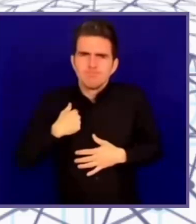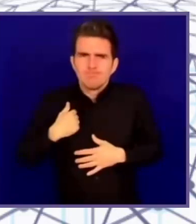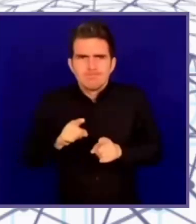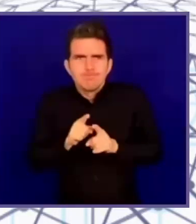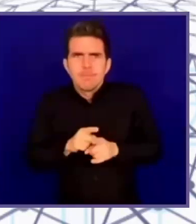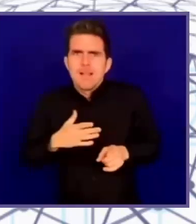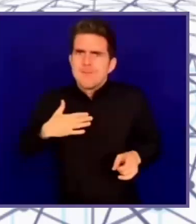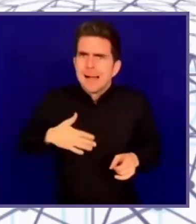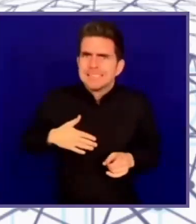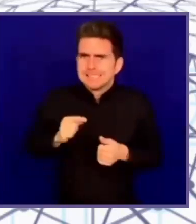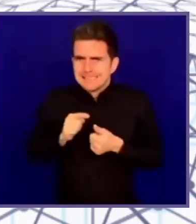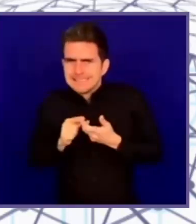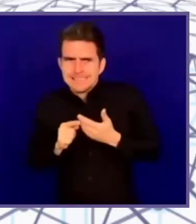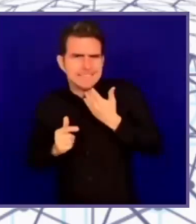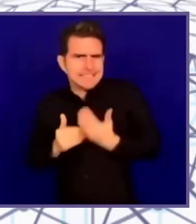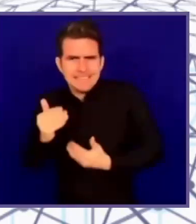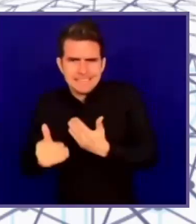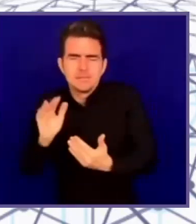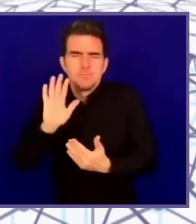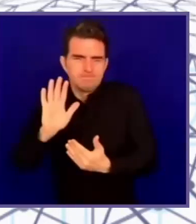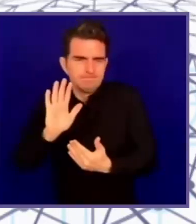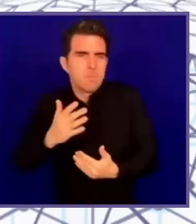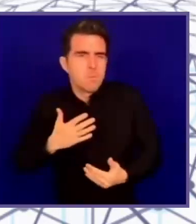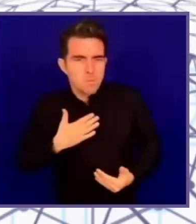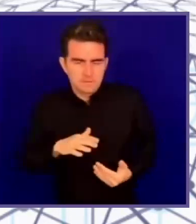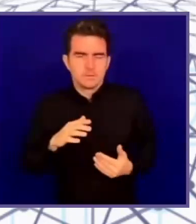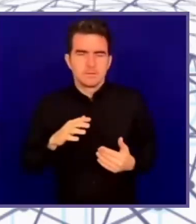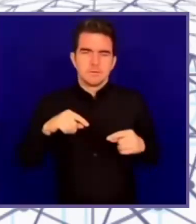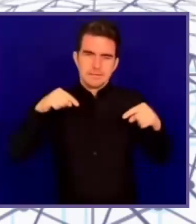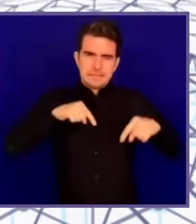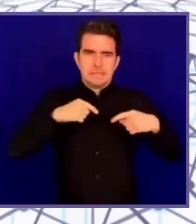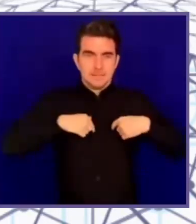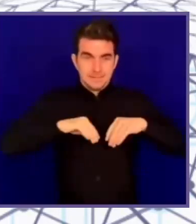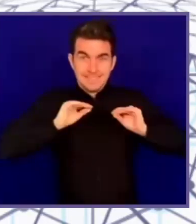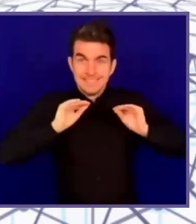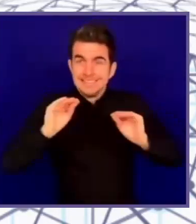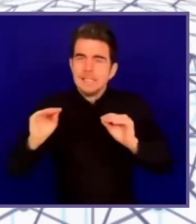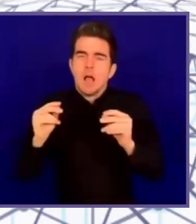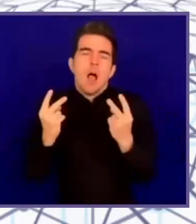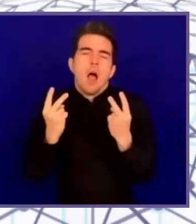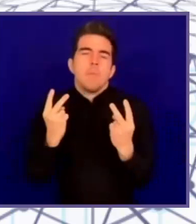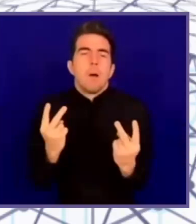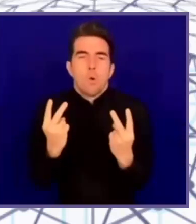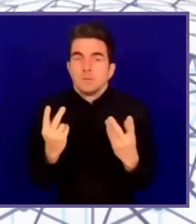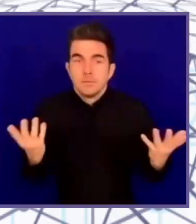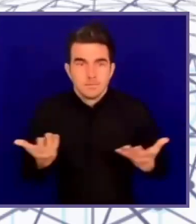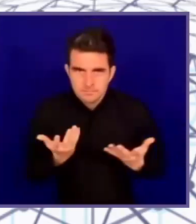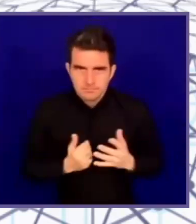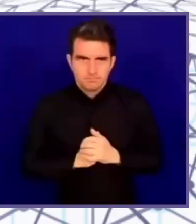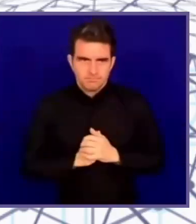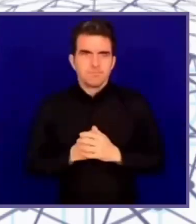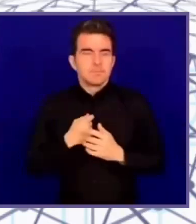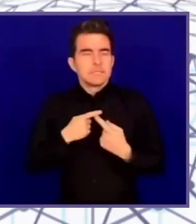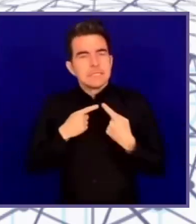got to everyone is actually how we accelerate technology to market and to those individuals and